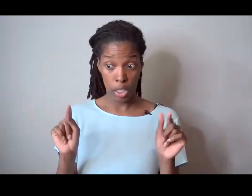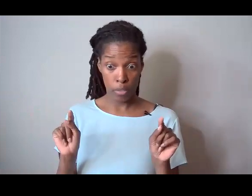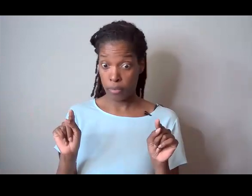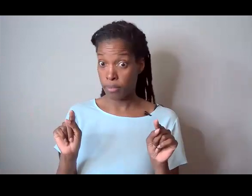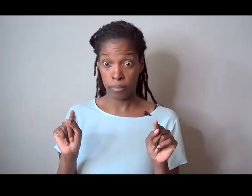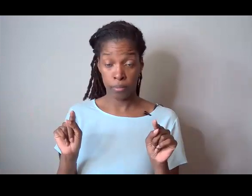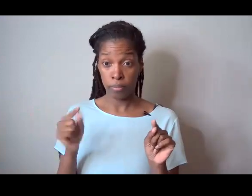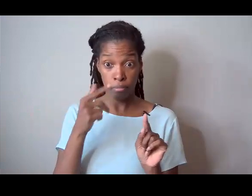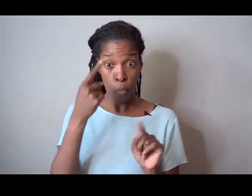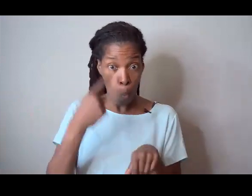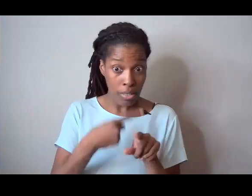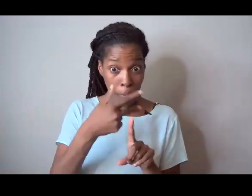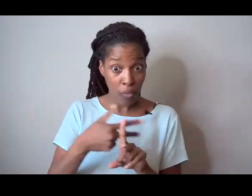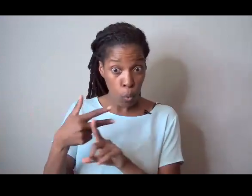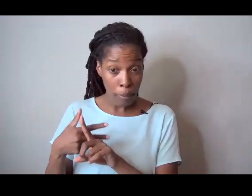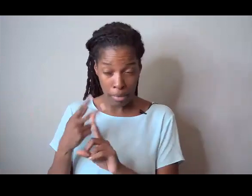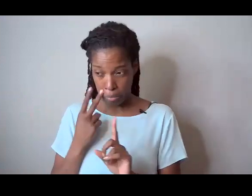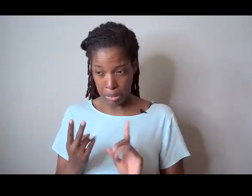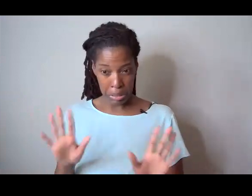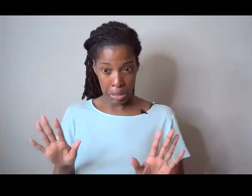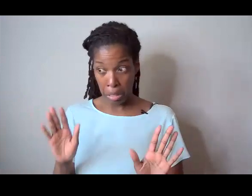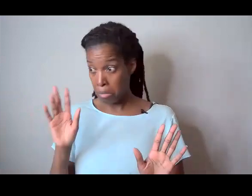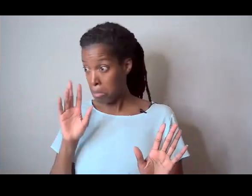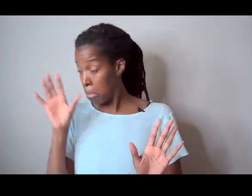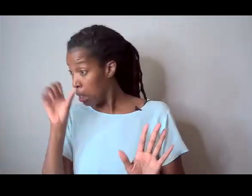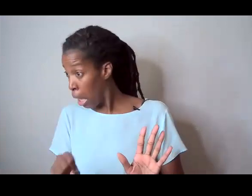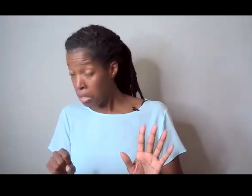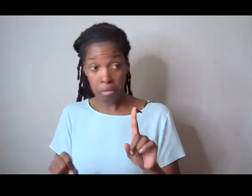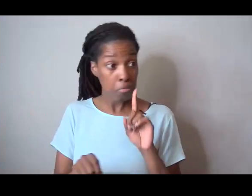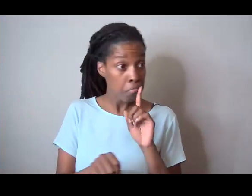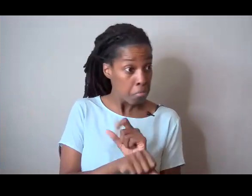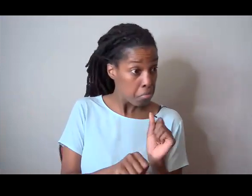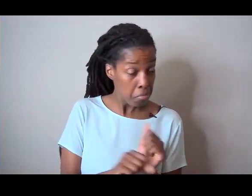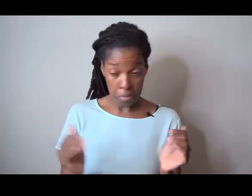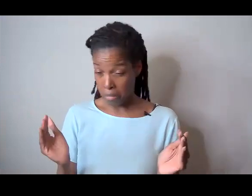once a quarter to what's going on, if it's really off, then you would want to contact social security.